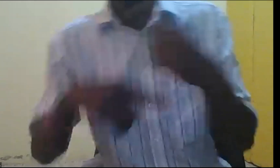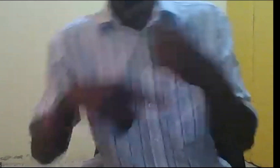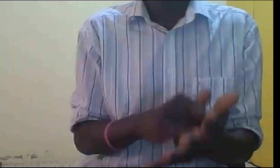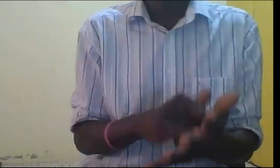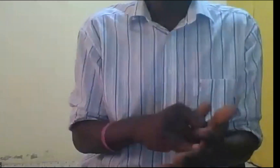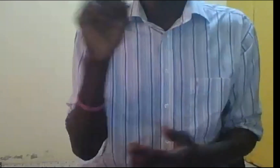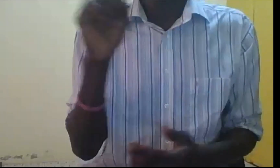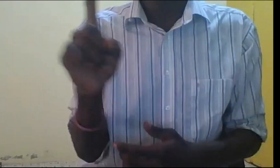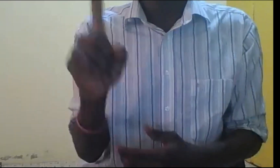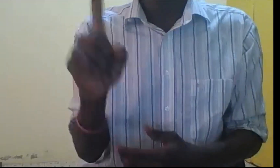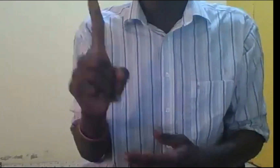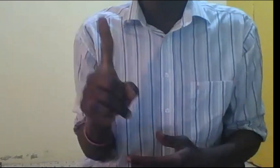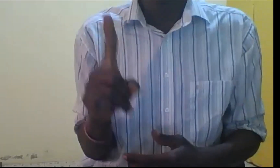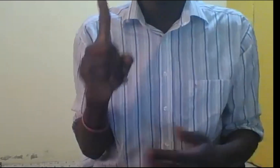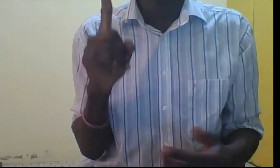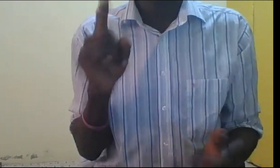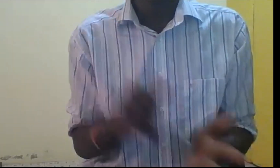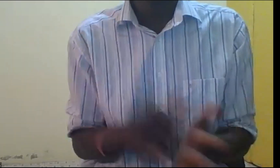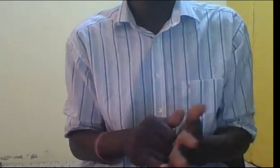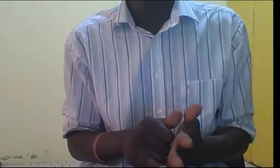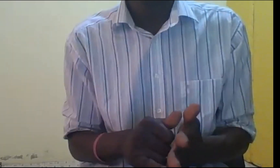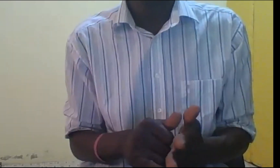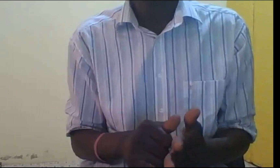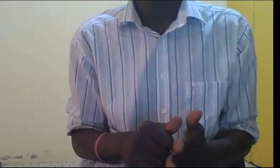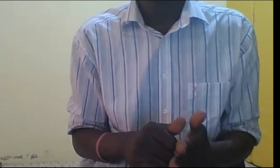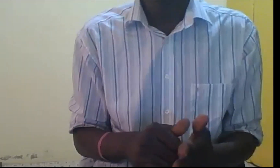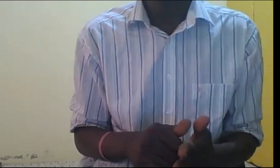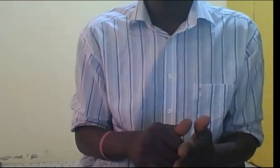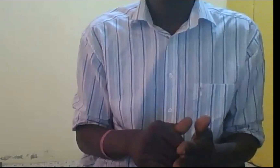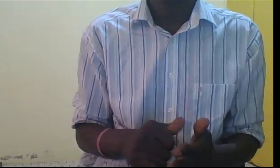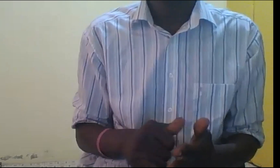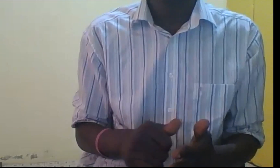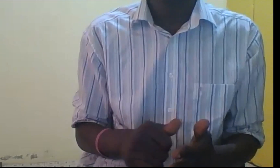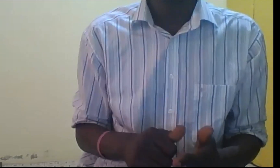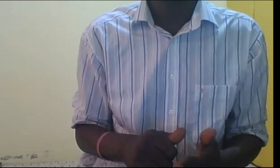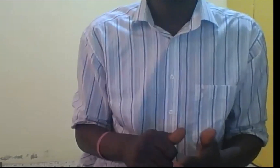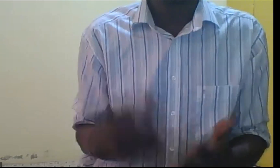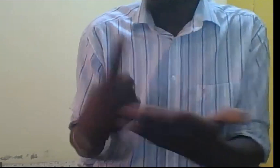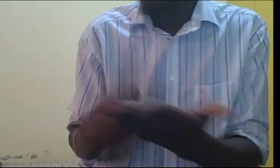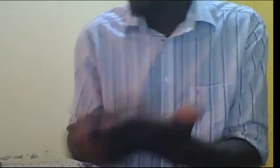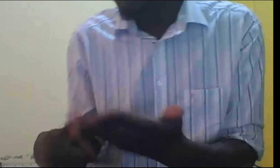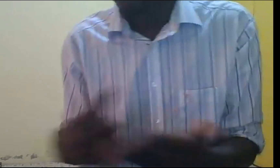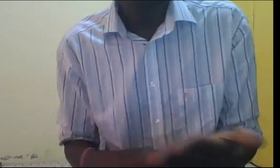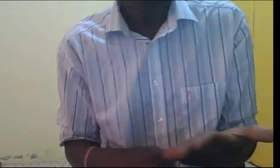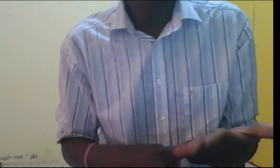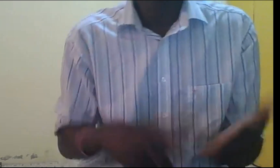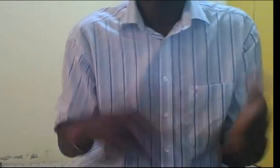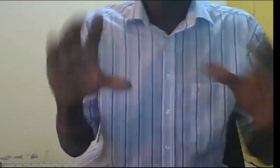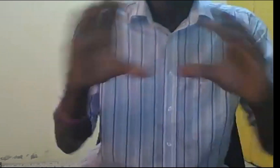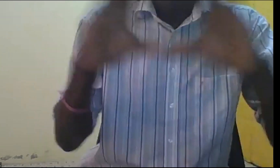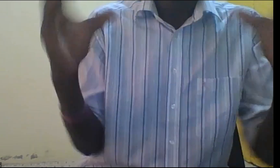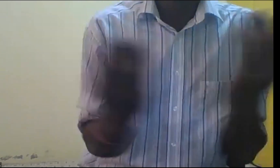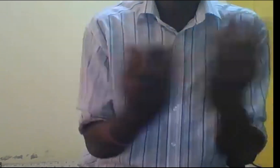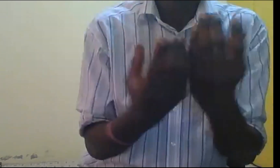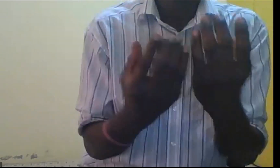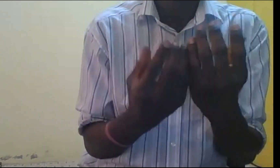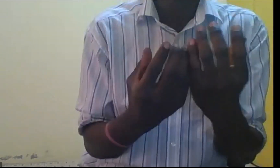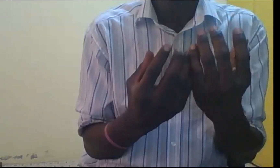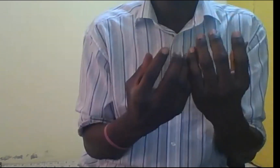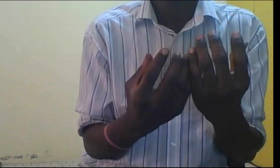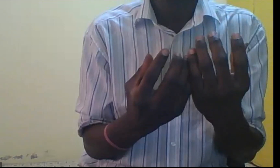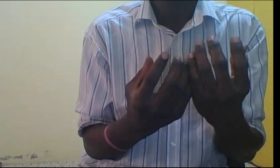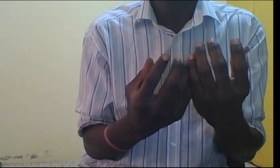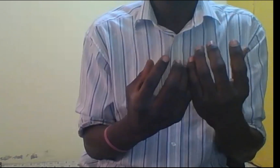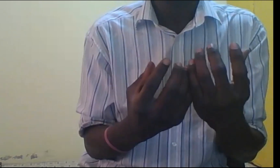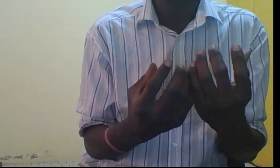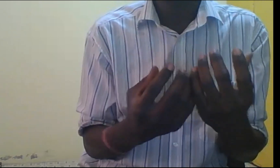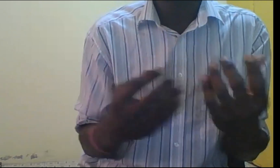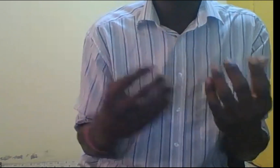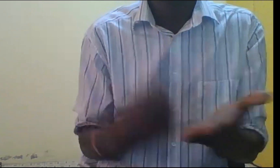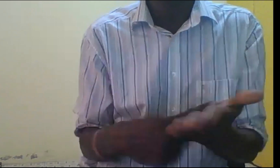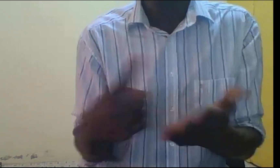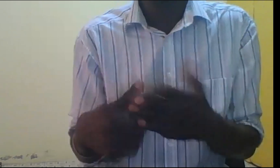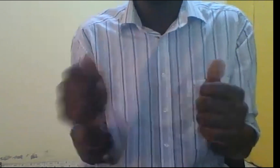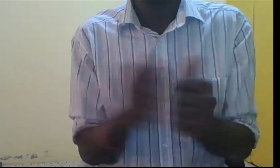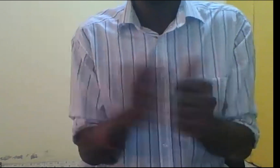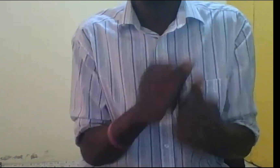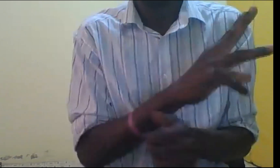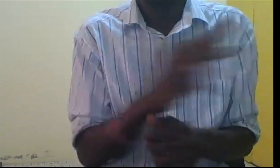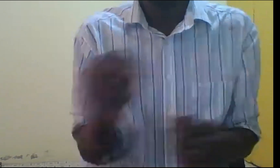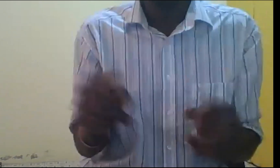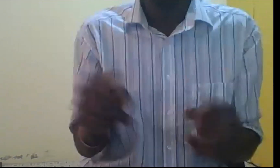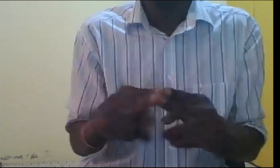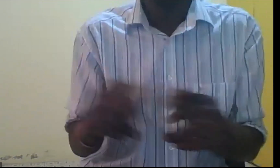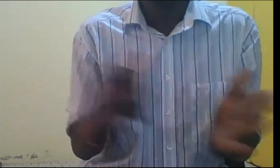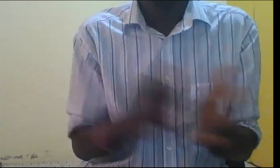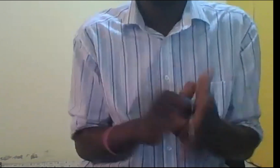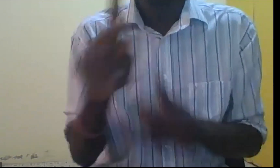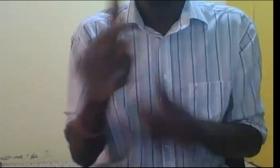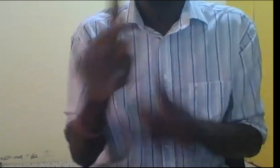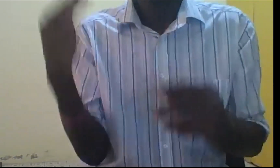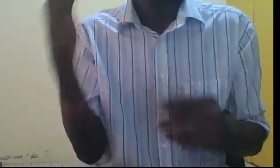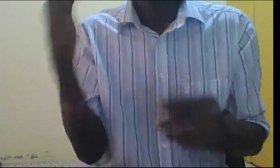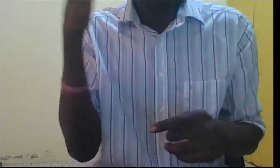And then have a real data on disability. Anyaging the community in a white perspective sensitizes them so that we people know more about the disability.